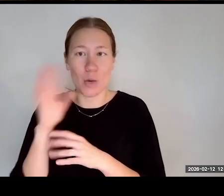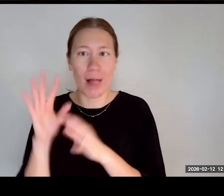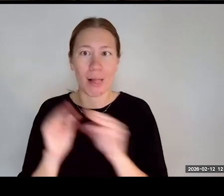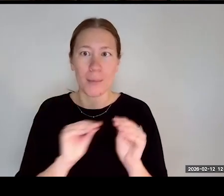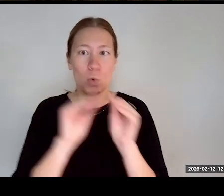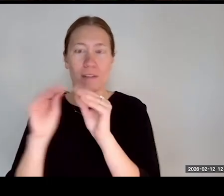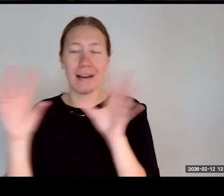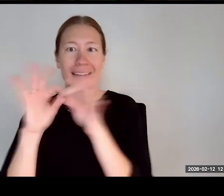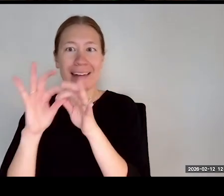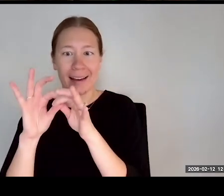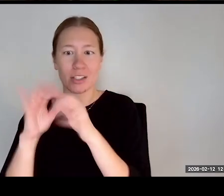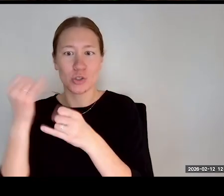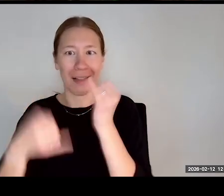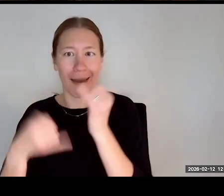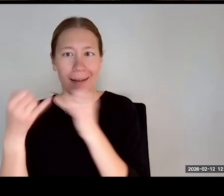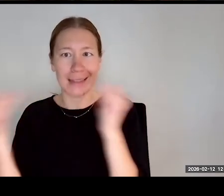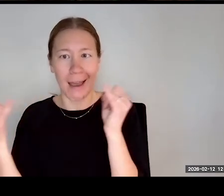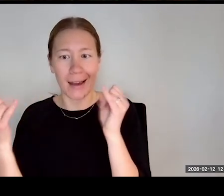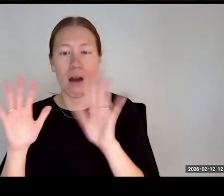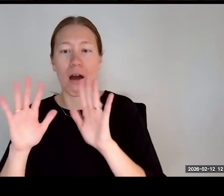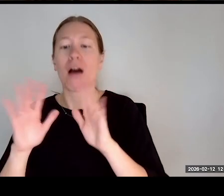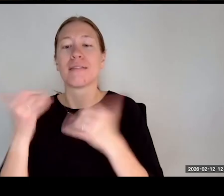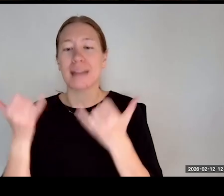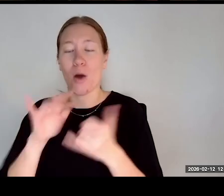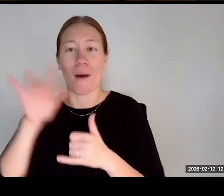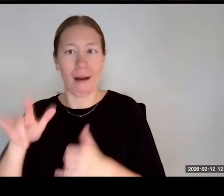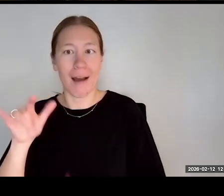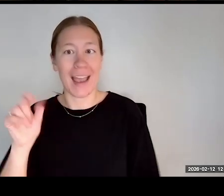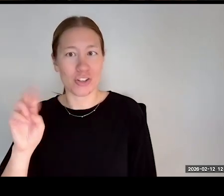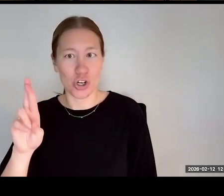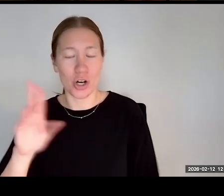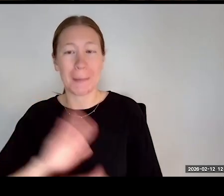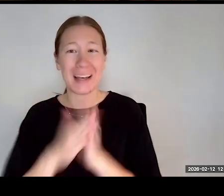I'm gonna hit enter and it's going to number it as a D item. I don't want that to be a listed list item.